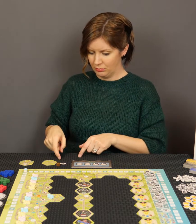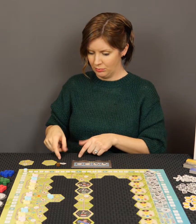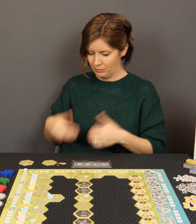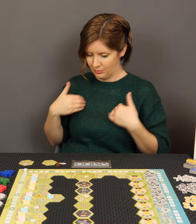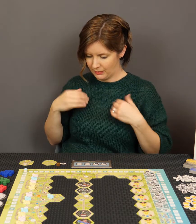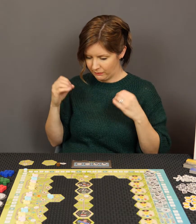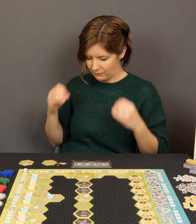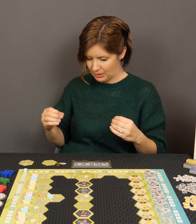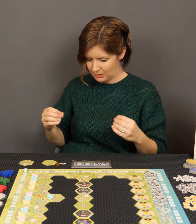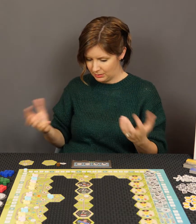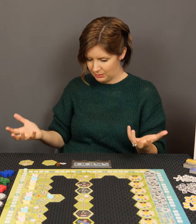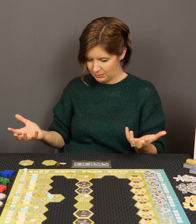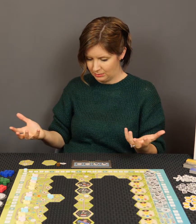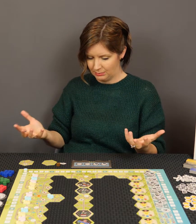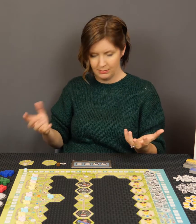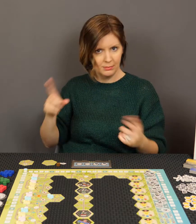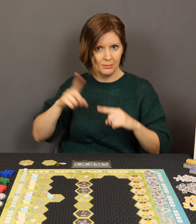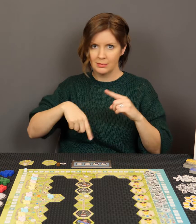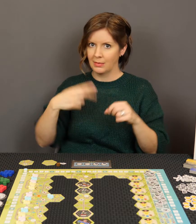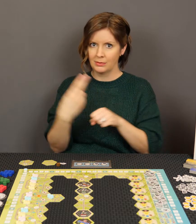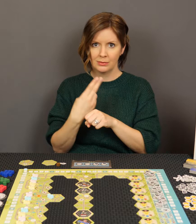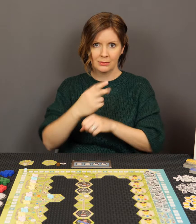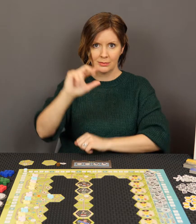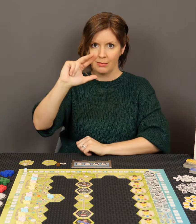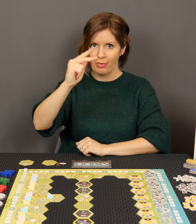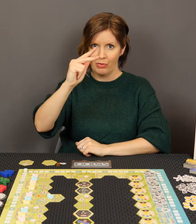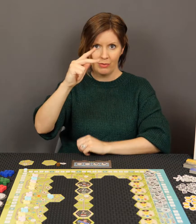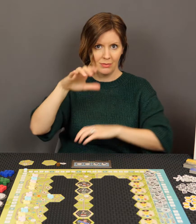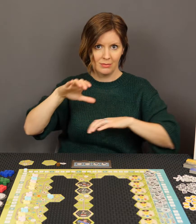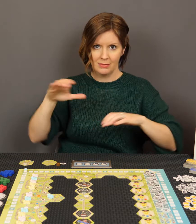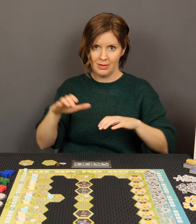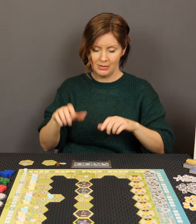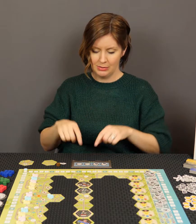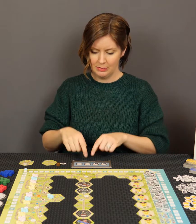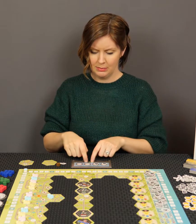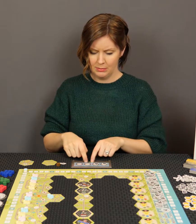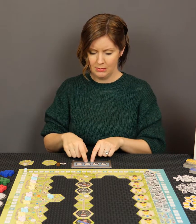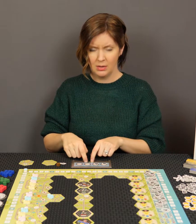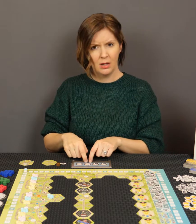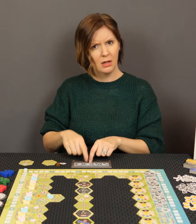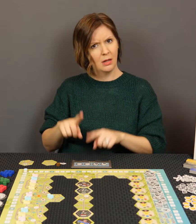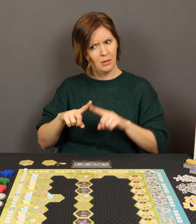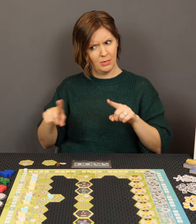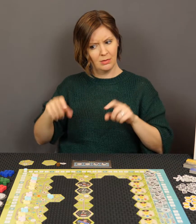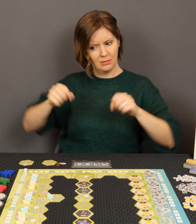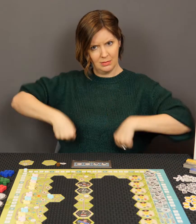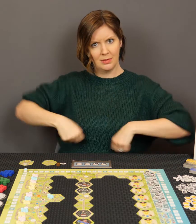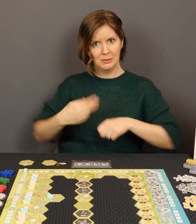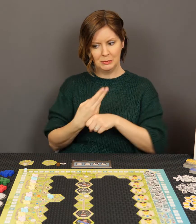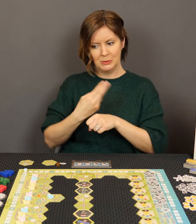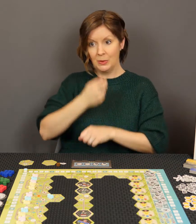If I run out of coal, which I have, then I can’t use my third action in that way, but